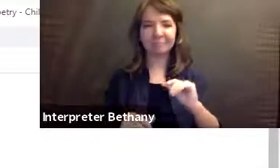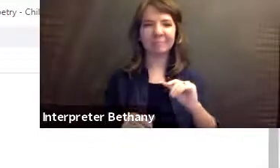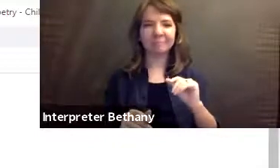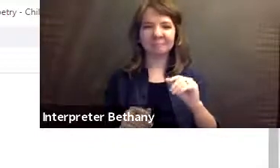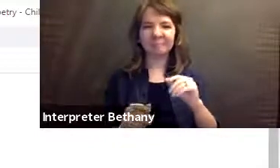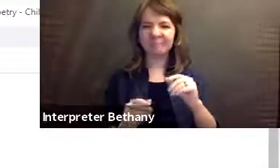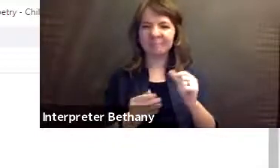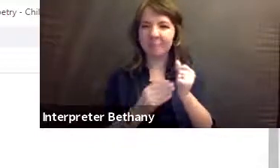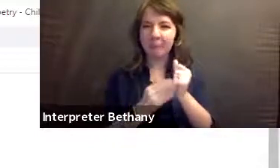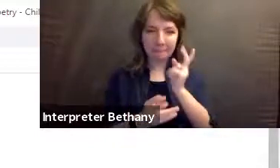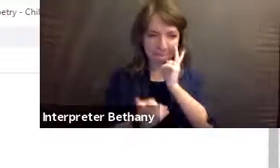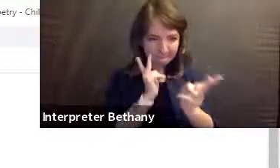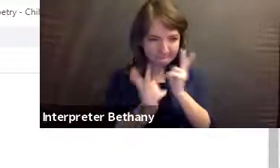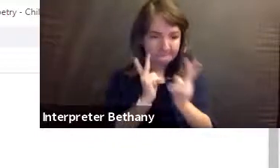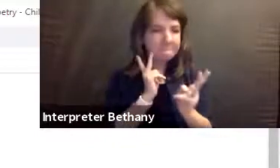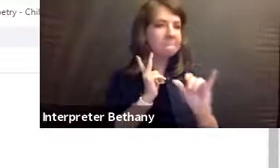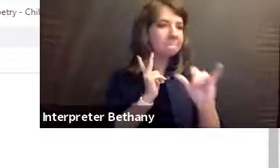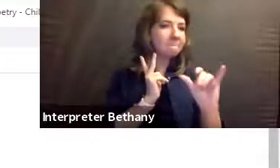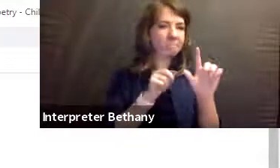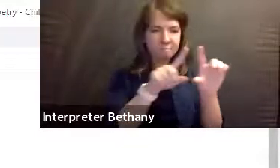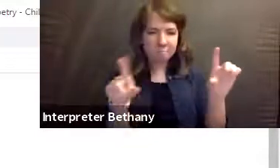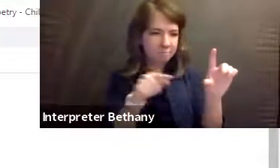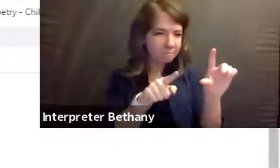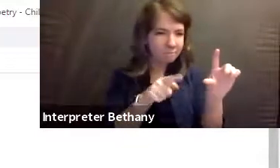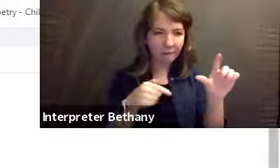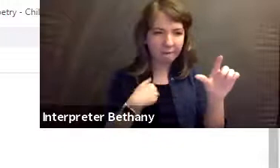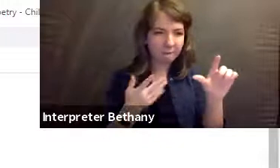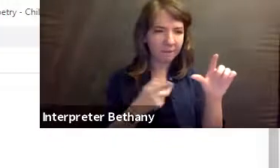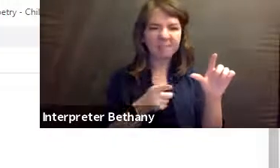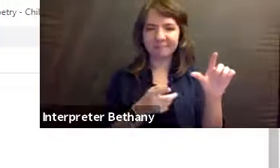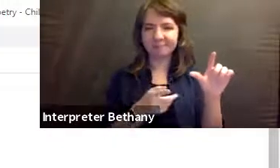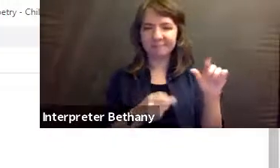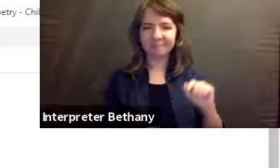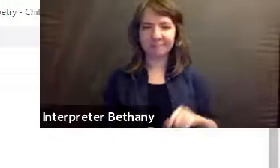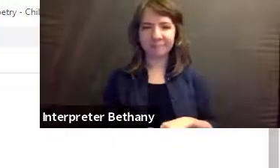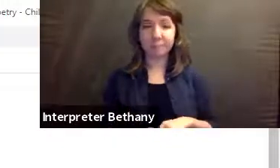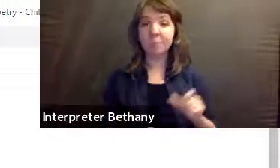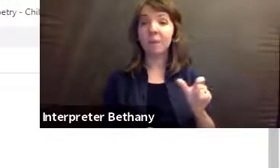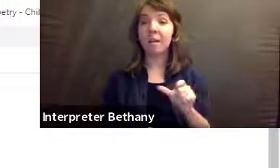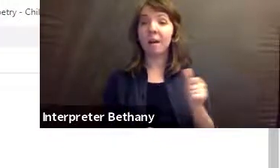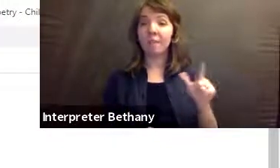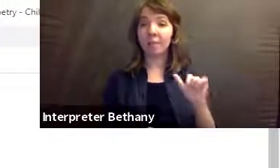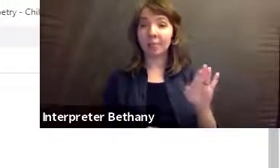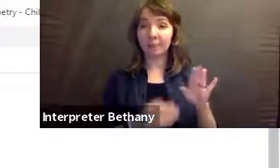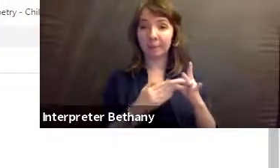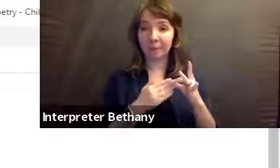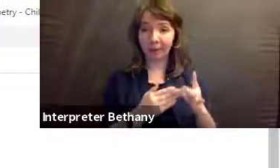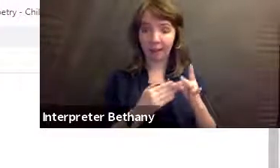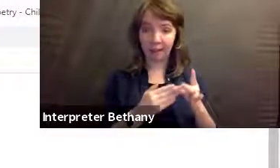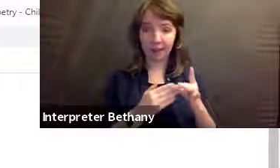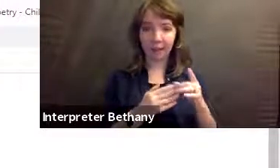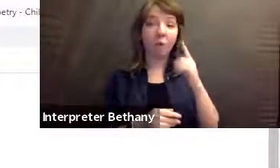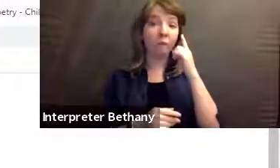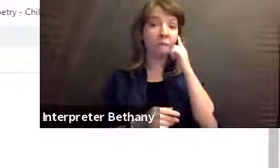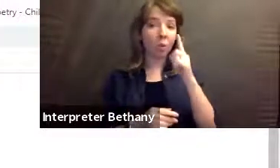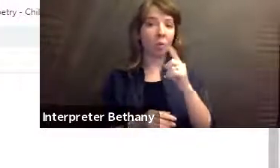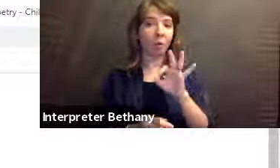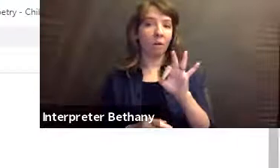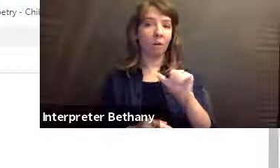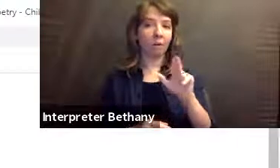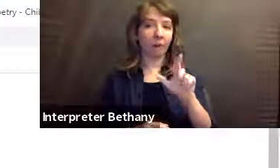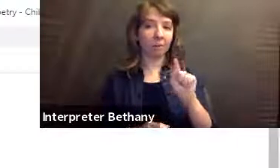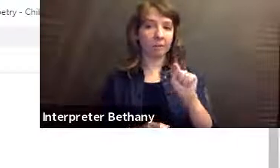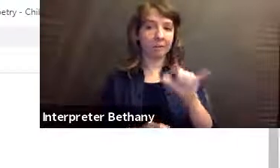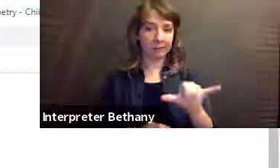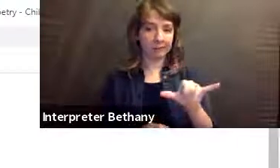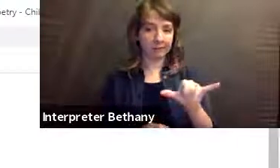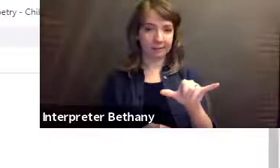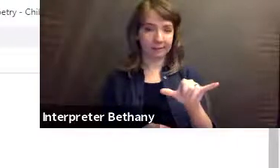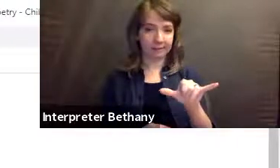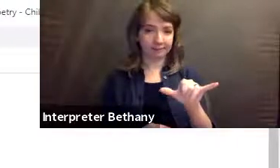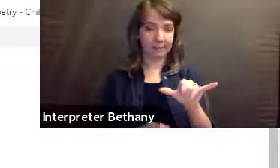Linda Kobashigawa: For students to to go into the other live guide that I also showed you is the for faculty guide. So this is the live version of the faculty guide.